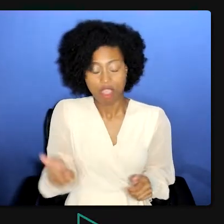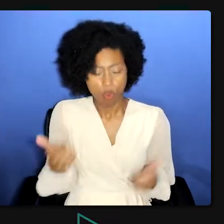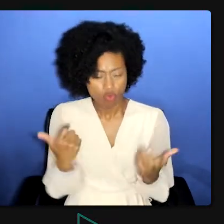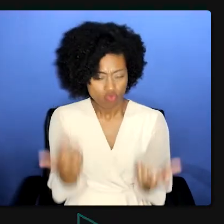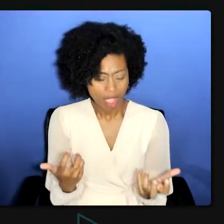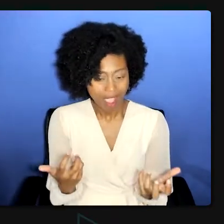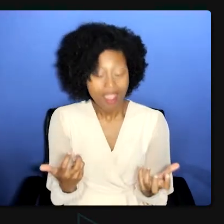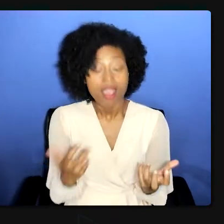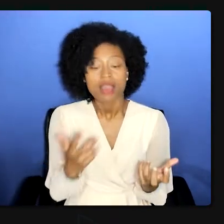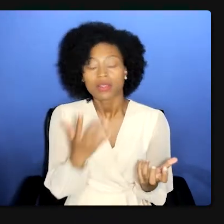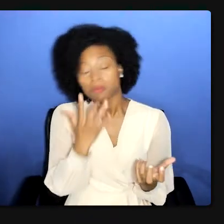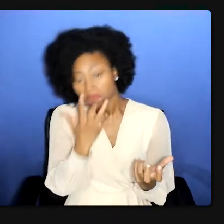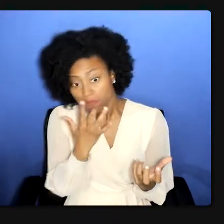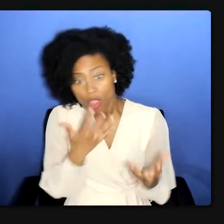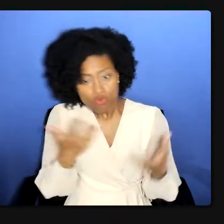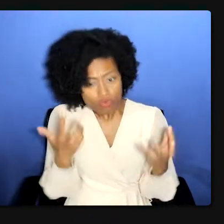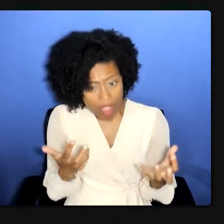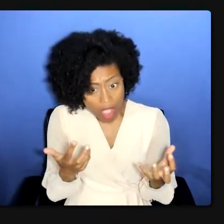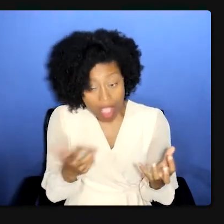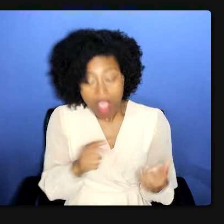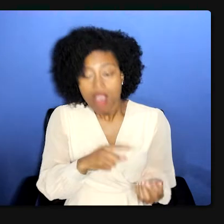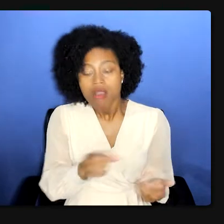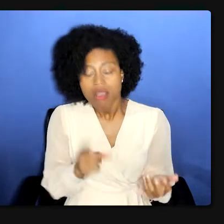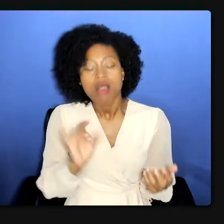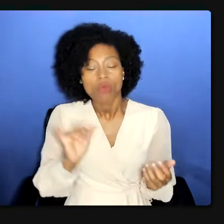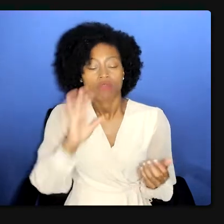desires of the players and everything for content engagement,